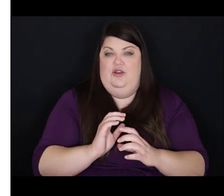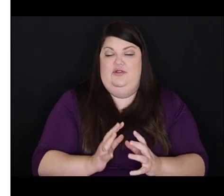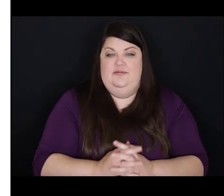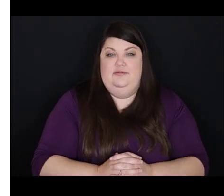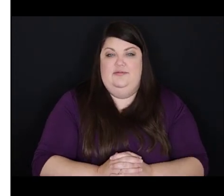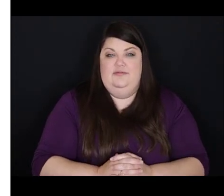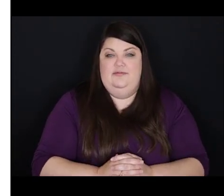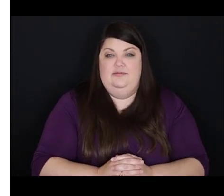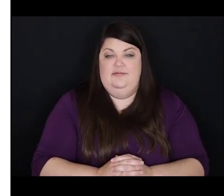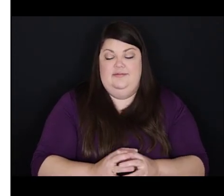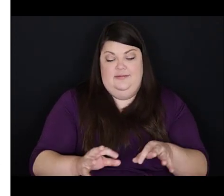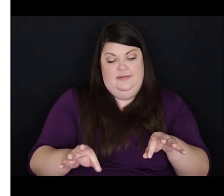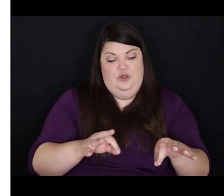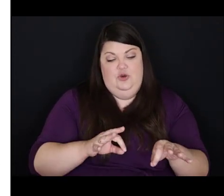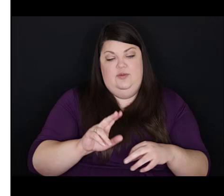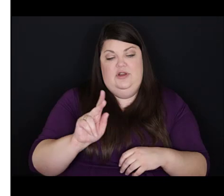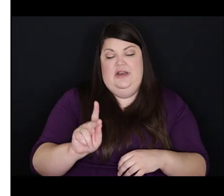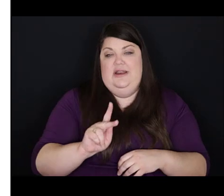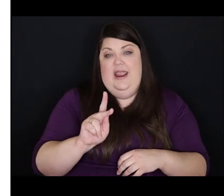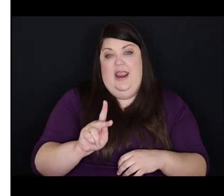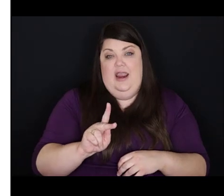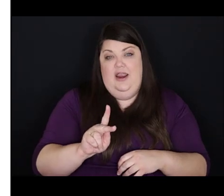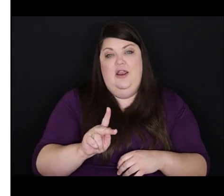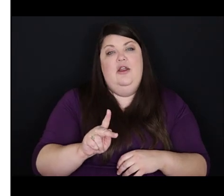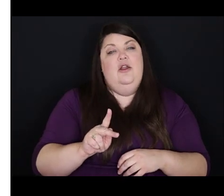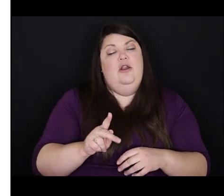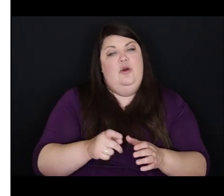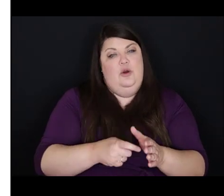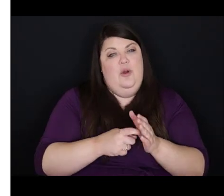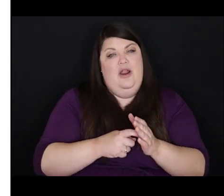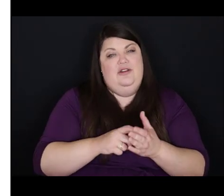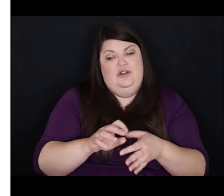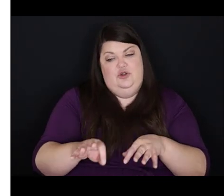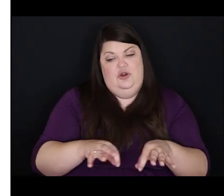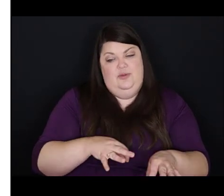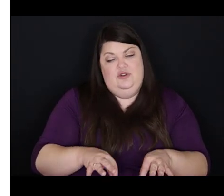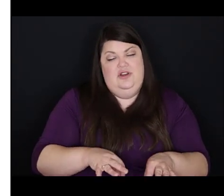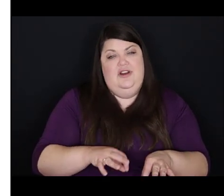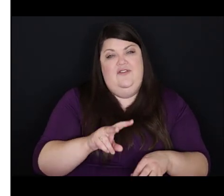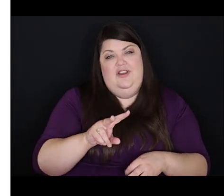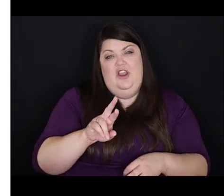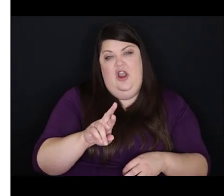Description (k) requires a description of VR agency's coordination with employers